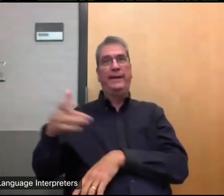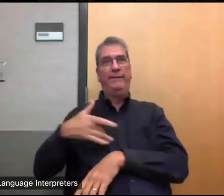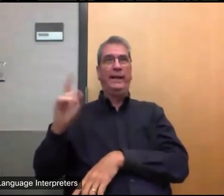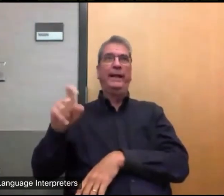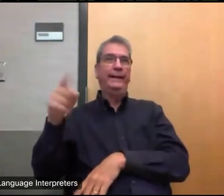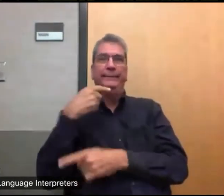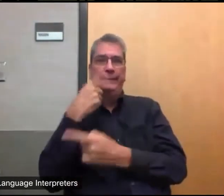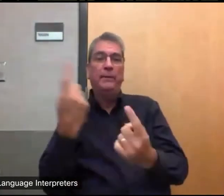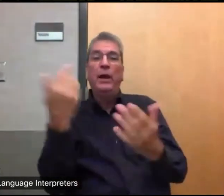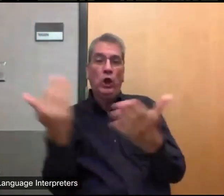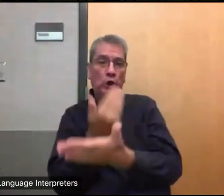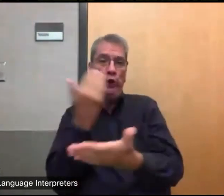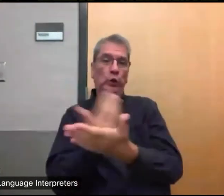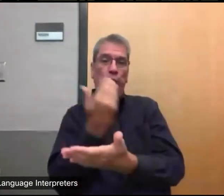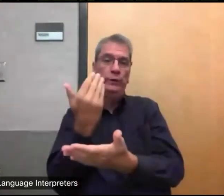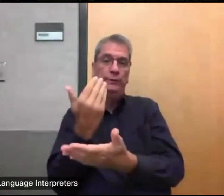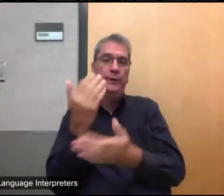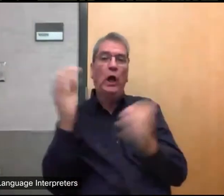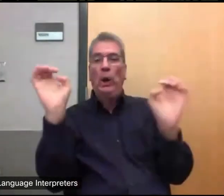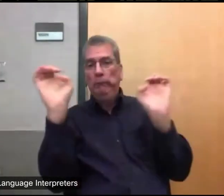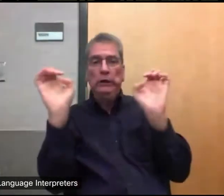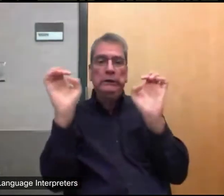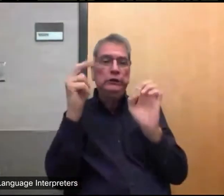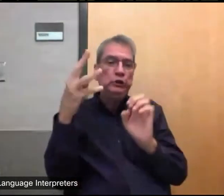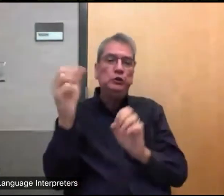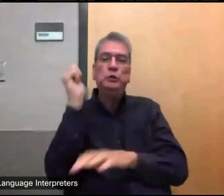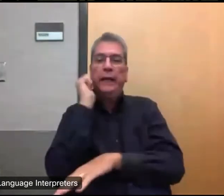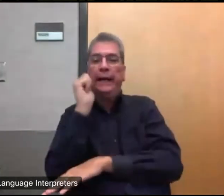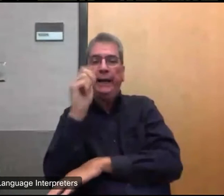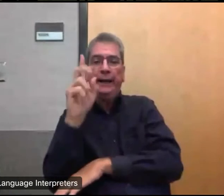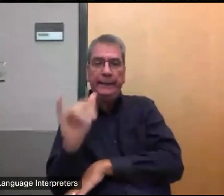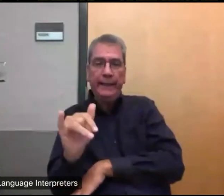new and something different every day. Um, and so you have you have a very, especially